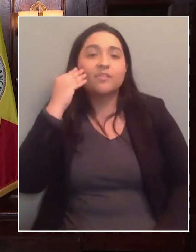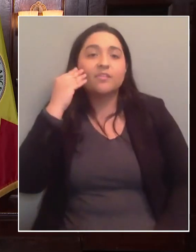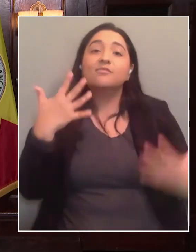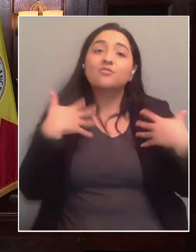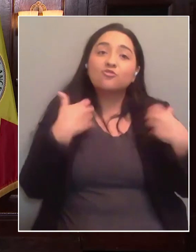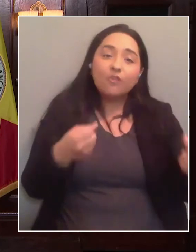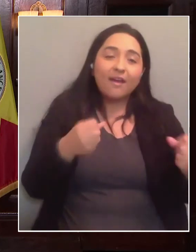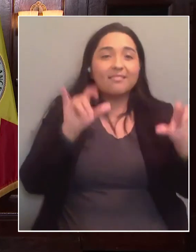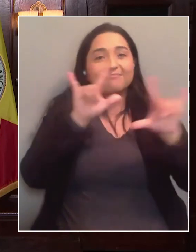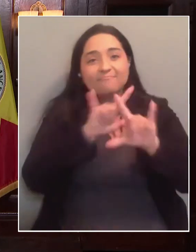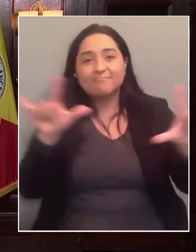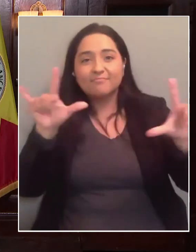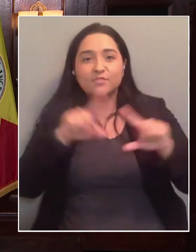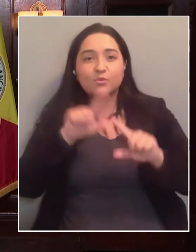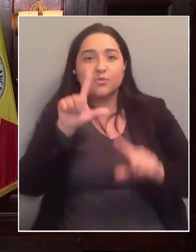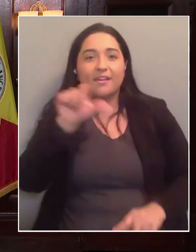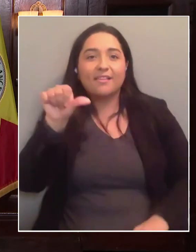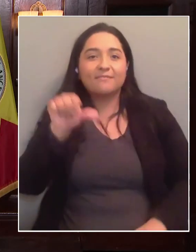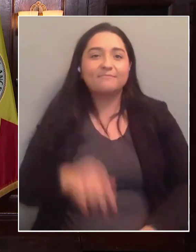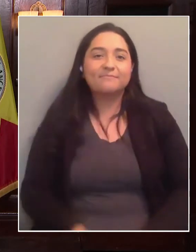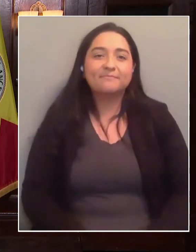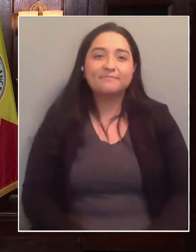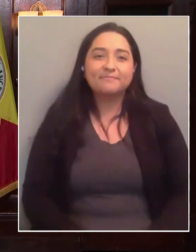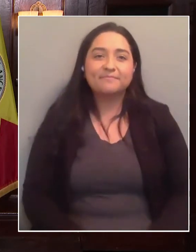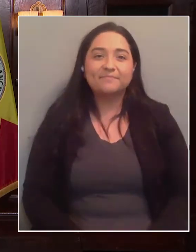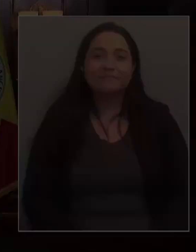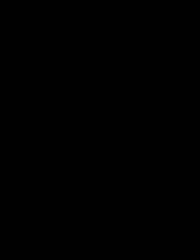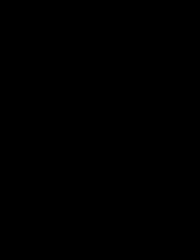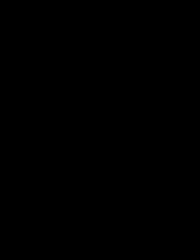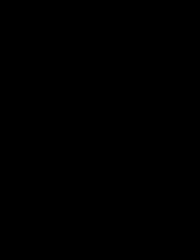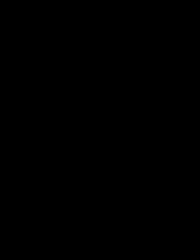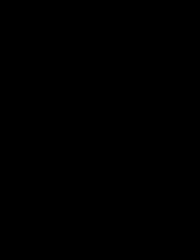FUERZA Y AMOR, LOS ANGELES. THANK YOU.